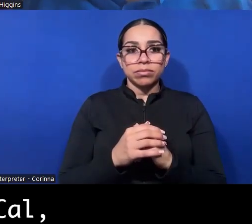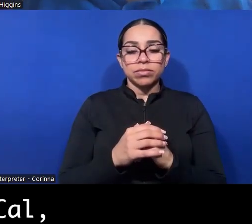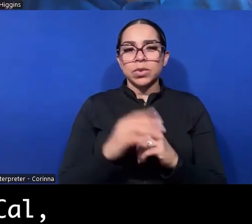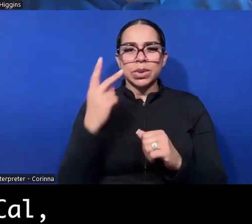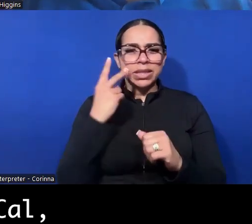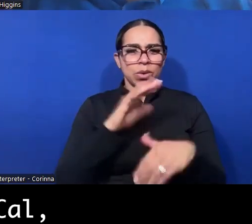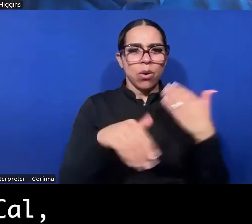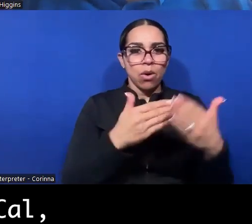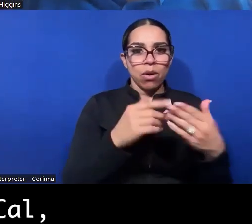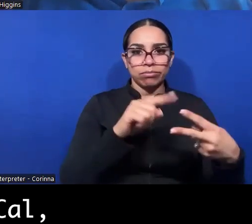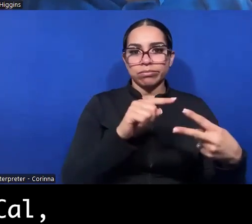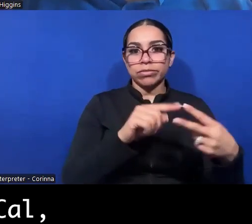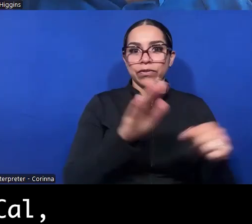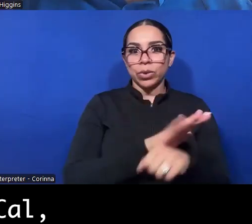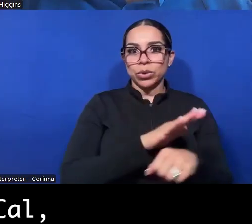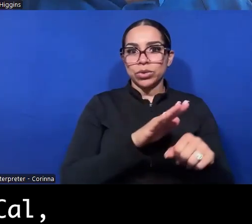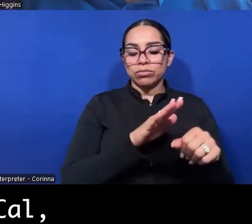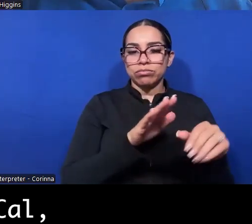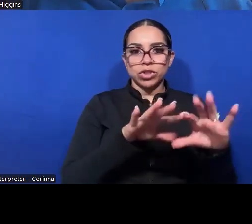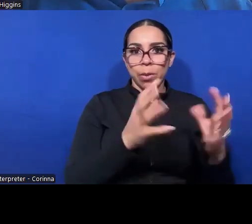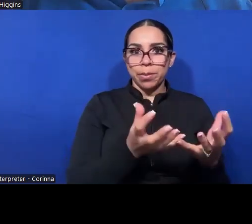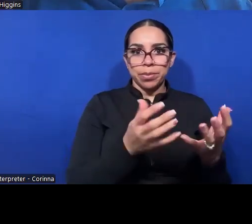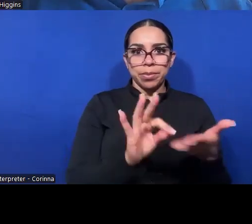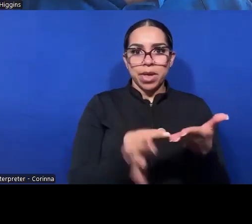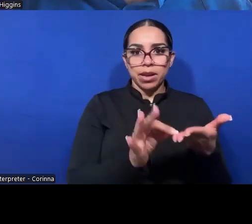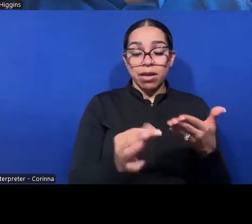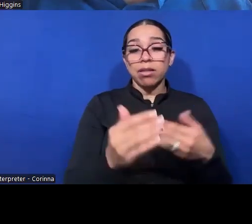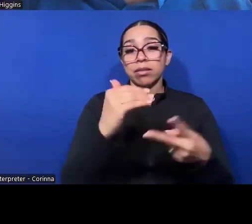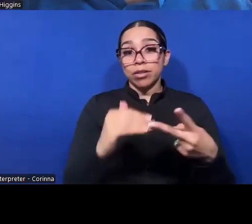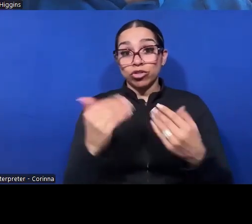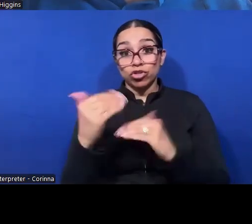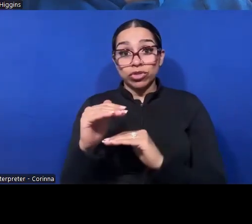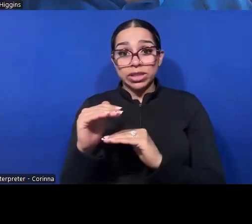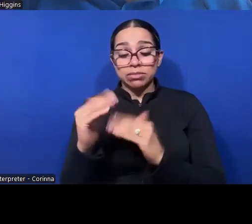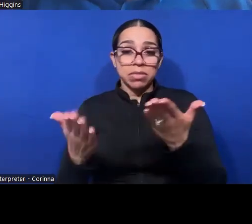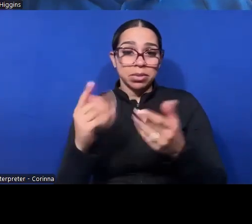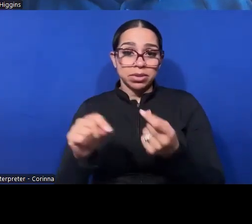If you have Restricted Medi-Cal, it could be, for a specific reason.